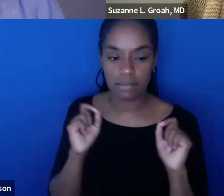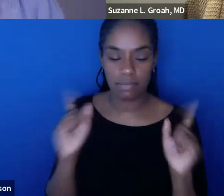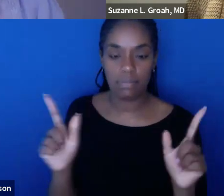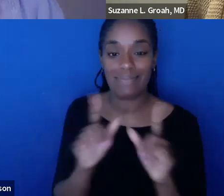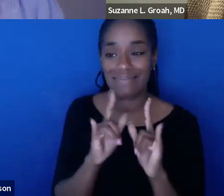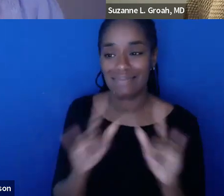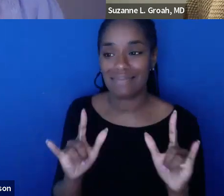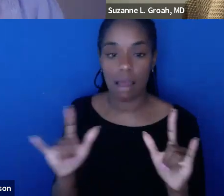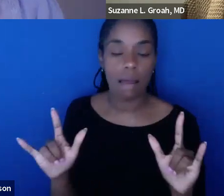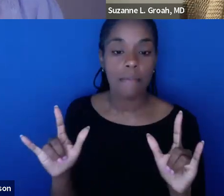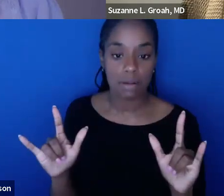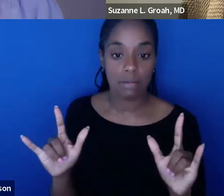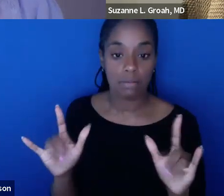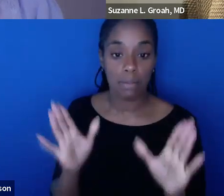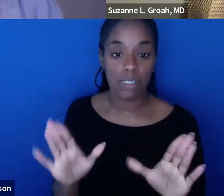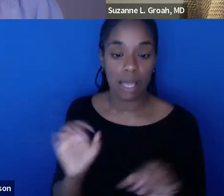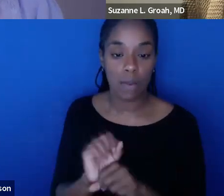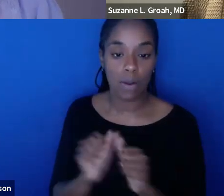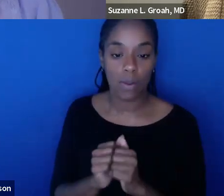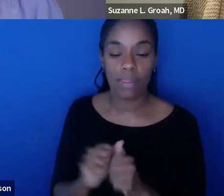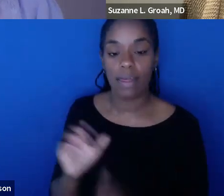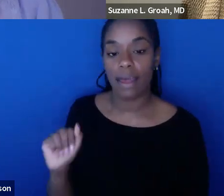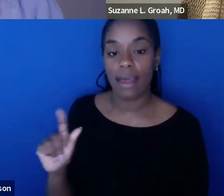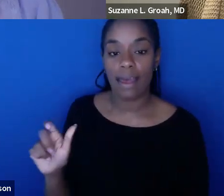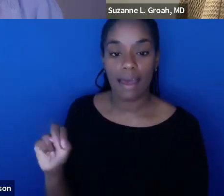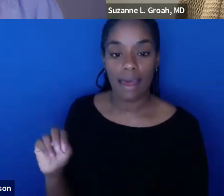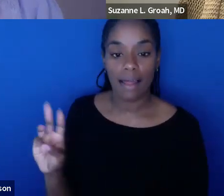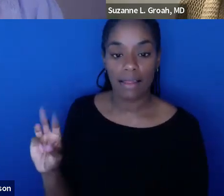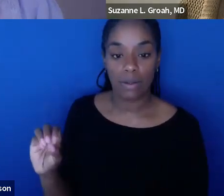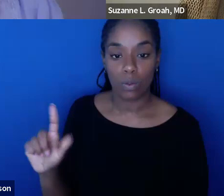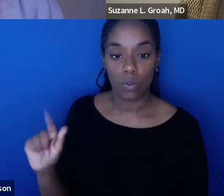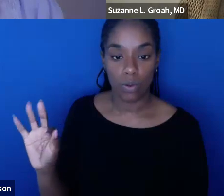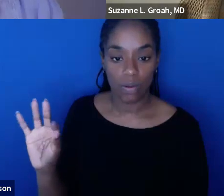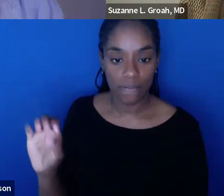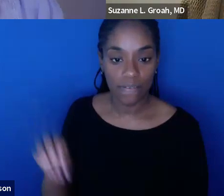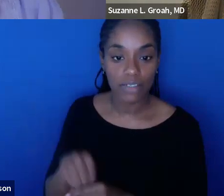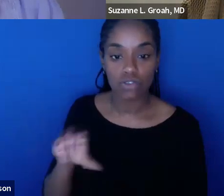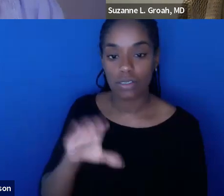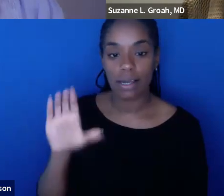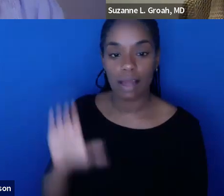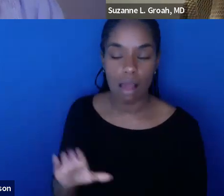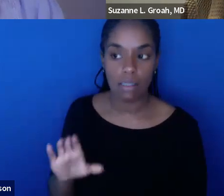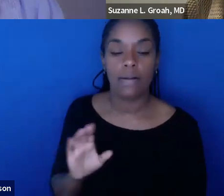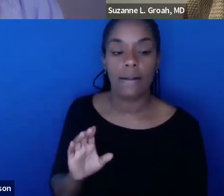work with now, Alan Wolfe at Loyola in Chicago, was doing a similar